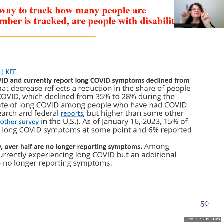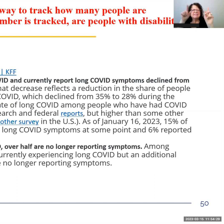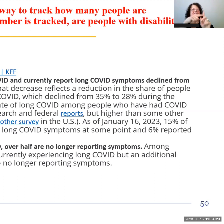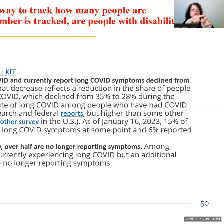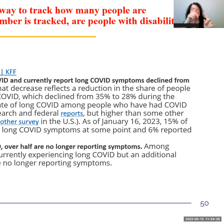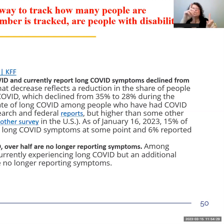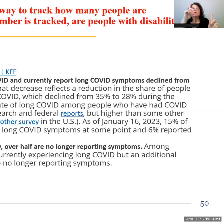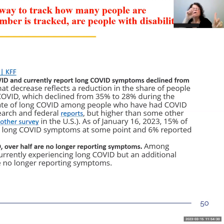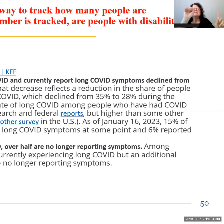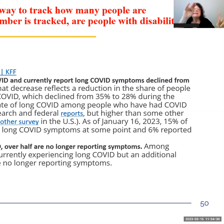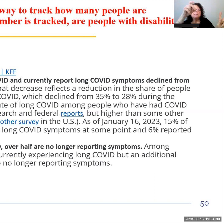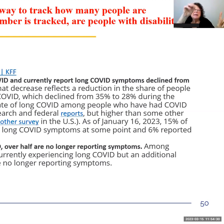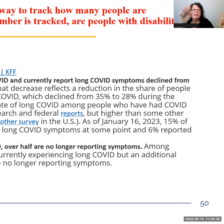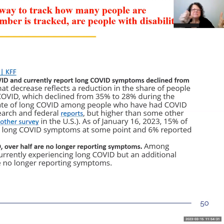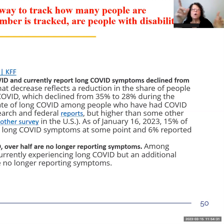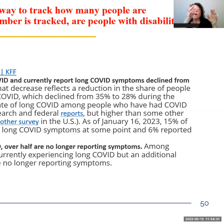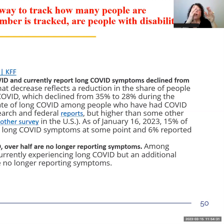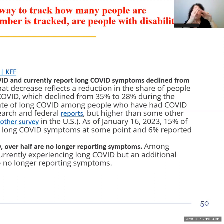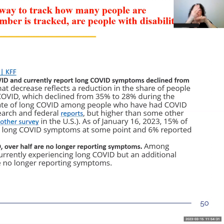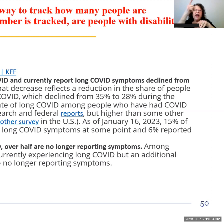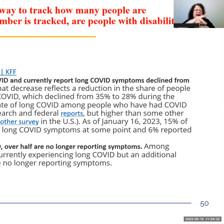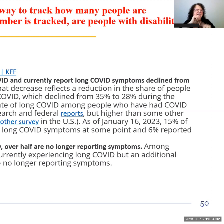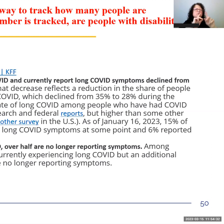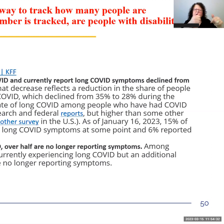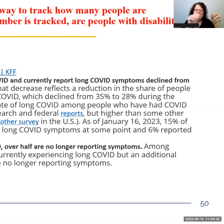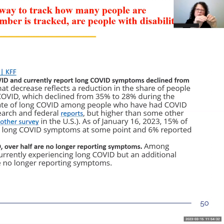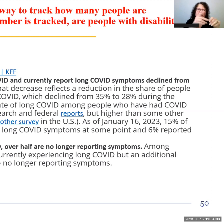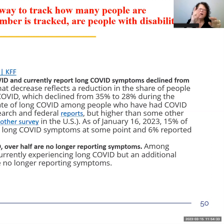longer reporting symptoms, and among people who have had COVID, 11% are currently experiencing